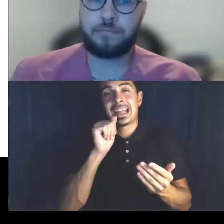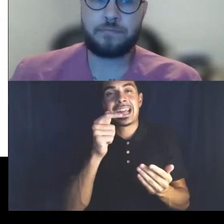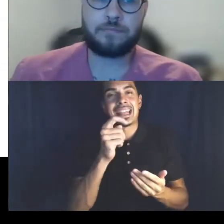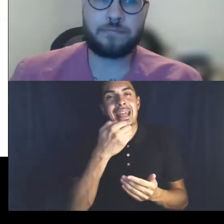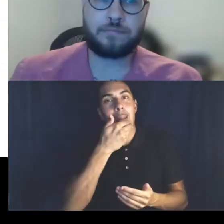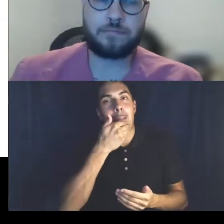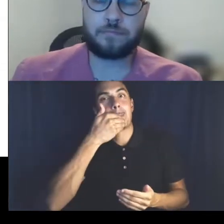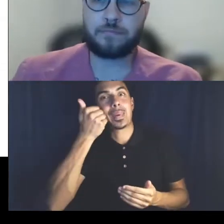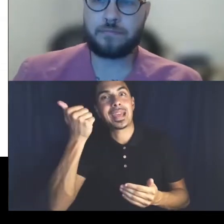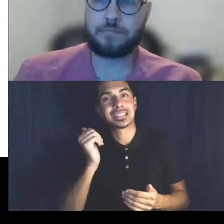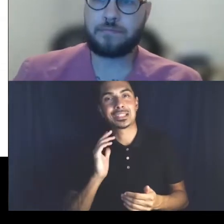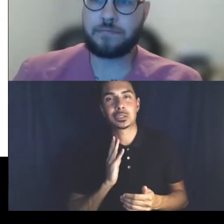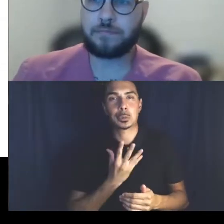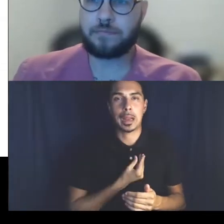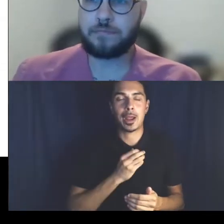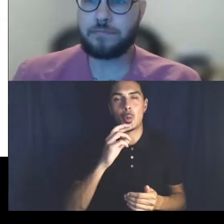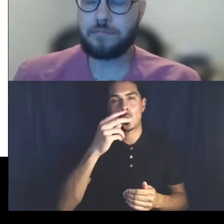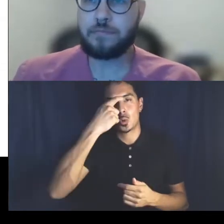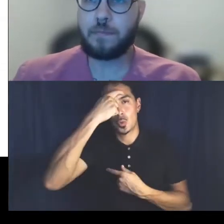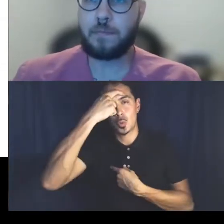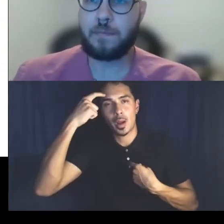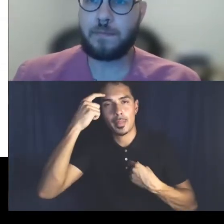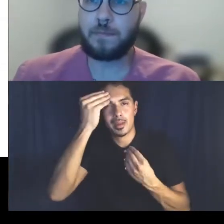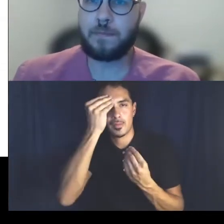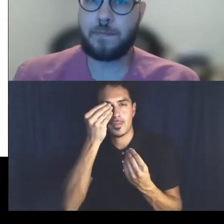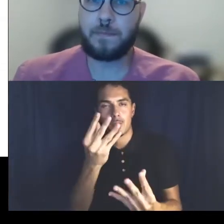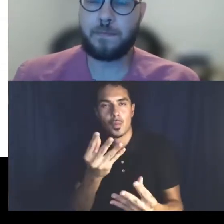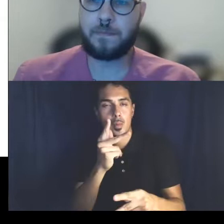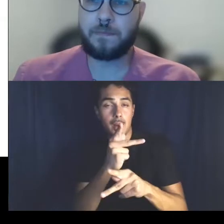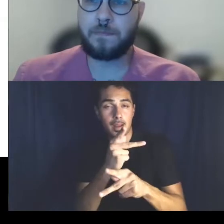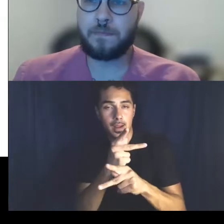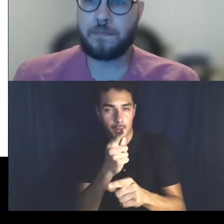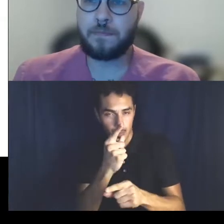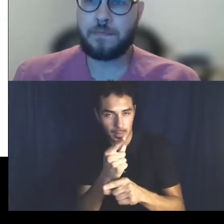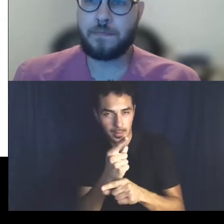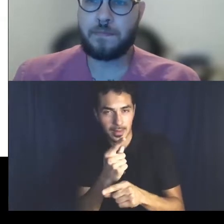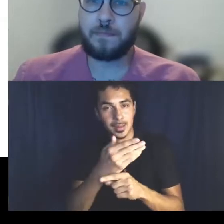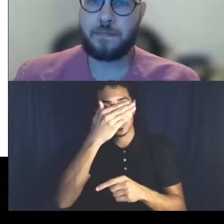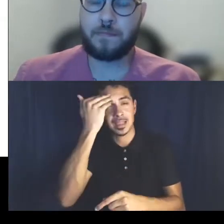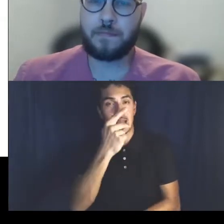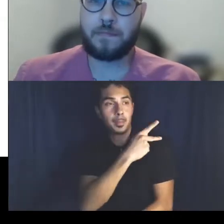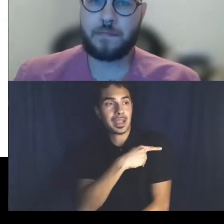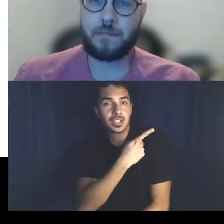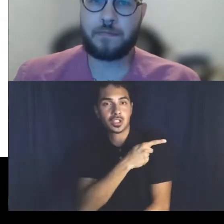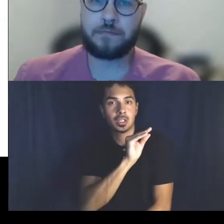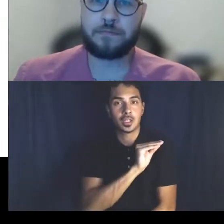trans or trauma-informed care with providers or patients are going somewhere else and not getting